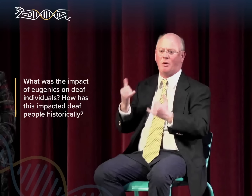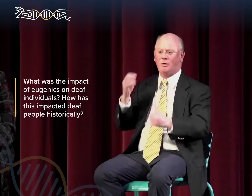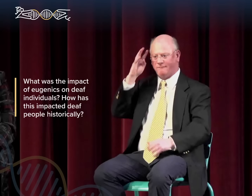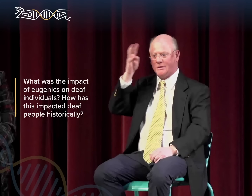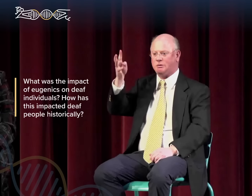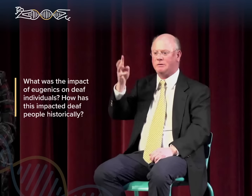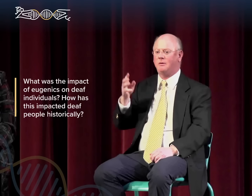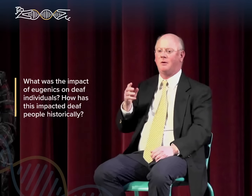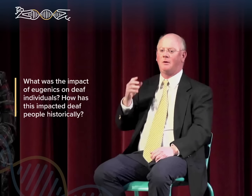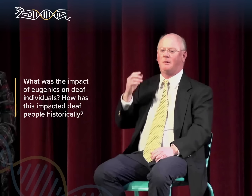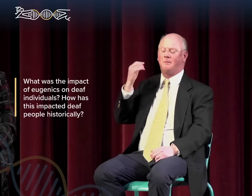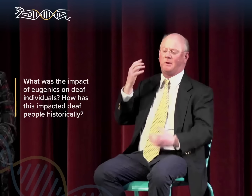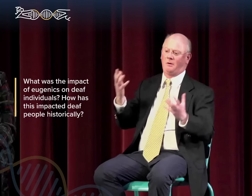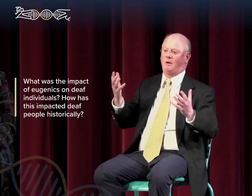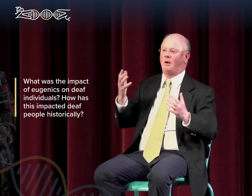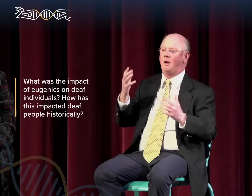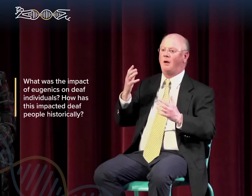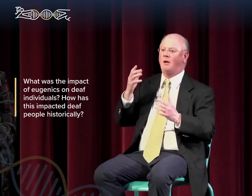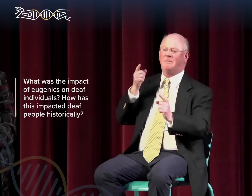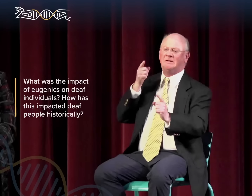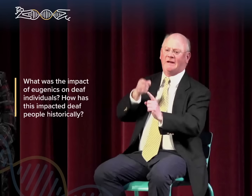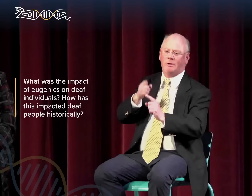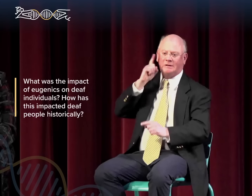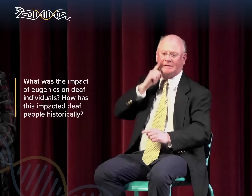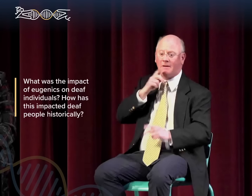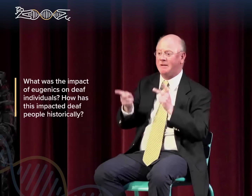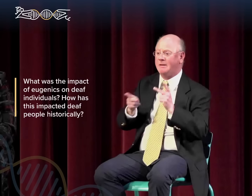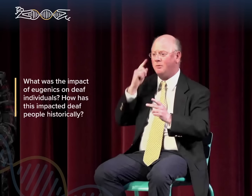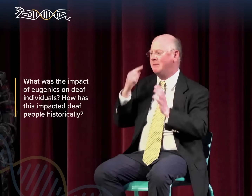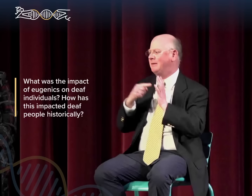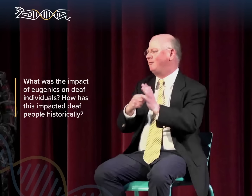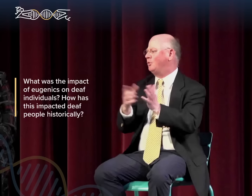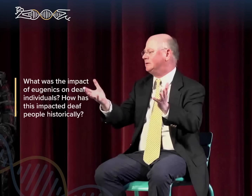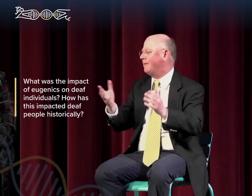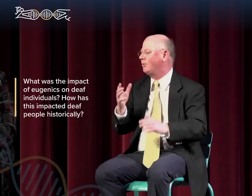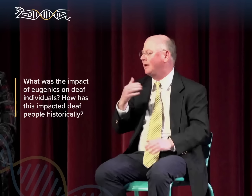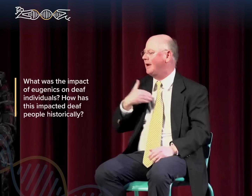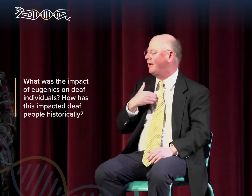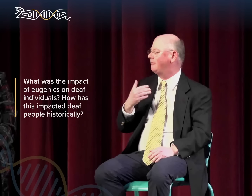for thousands of years. Not modern notion.